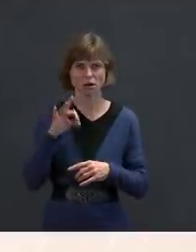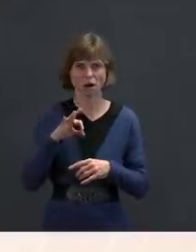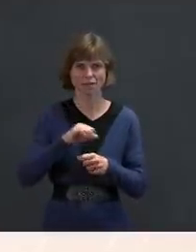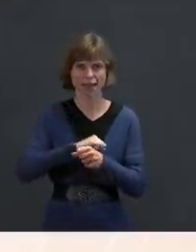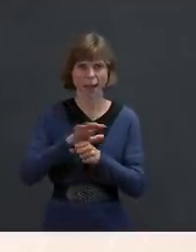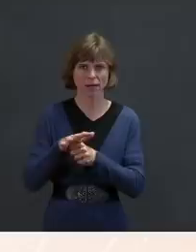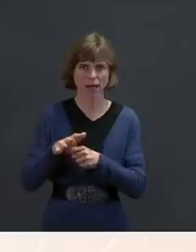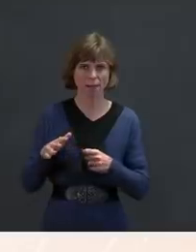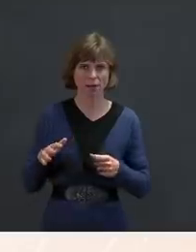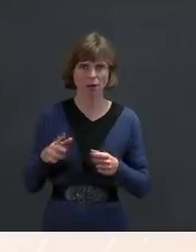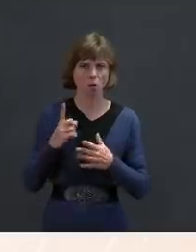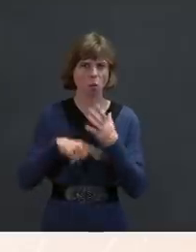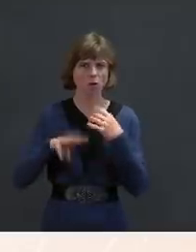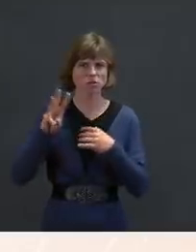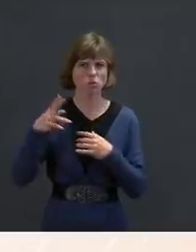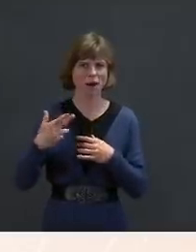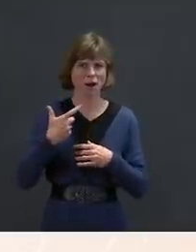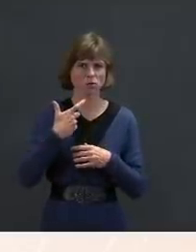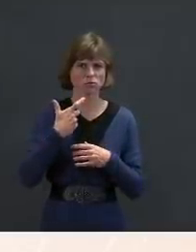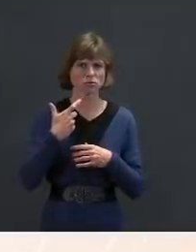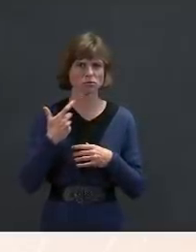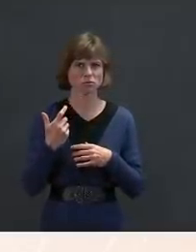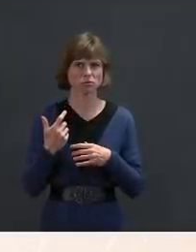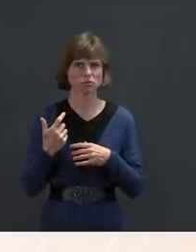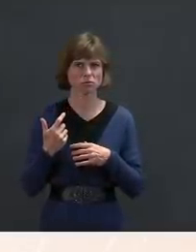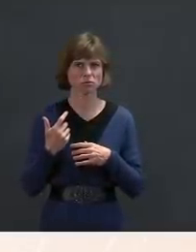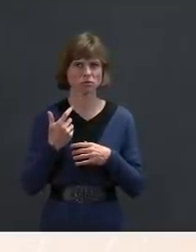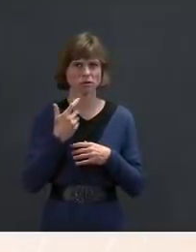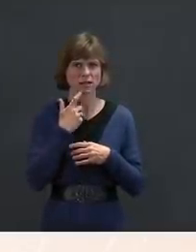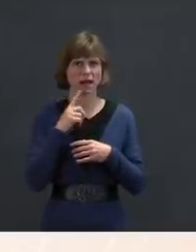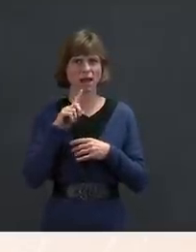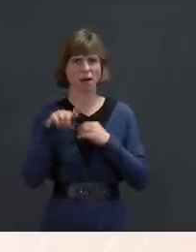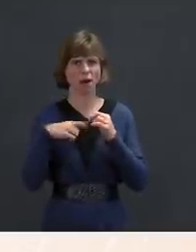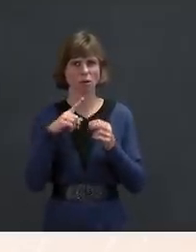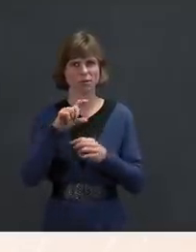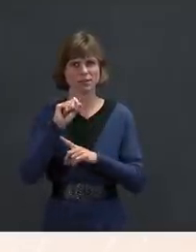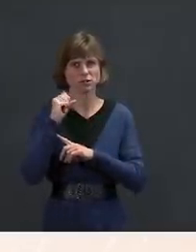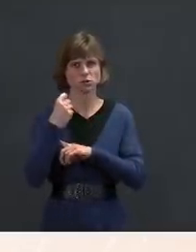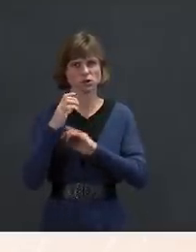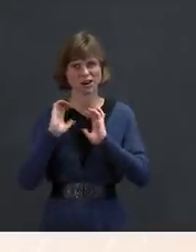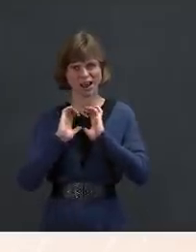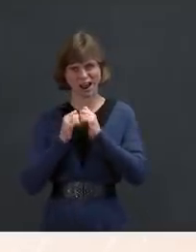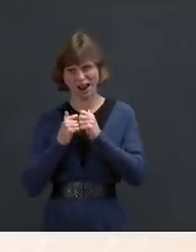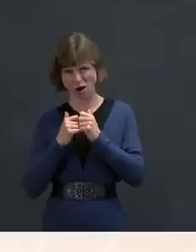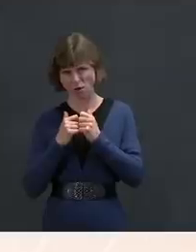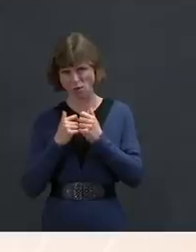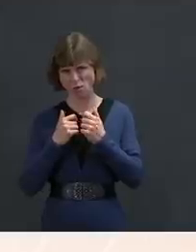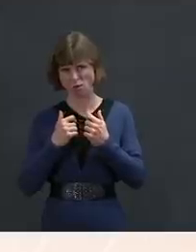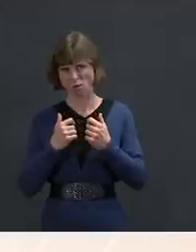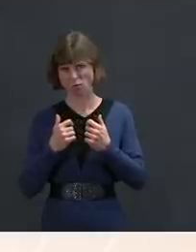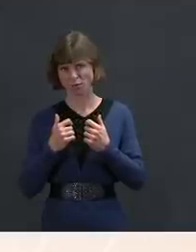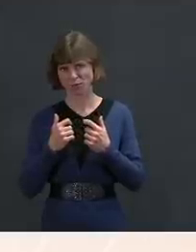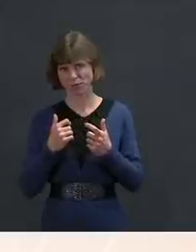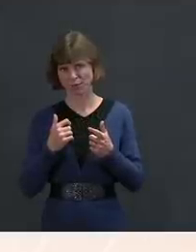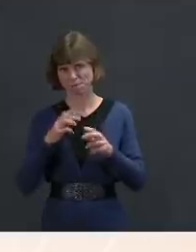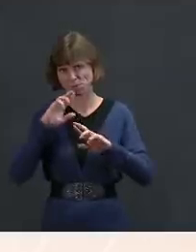What is the White House evaluation of the situation in Brazil and how Brazil is responding to this crisis?